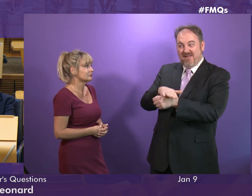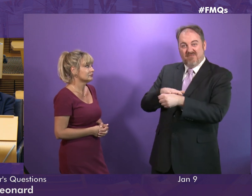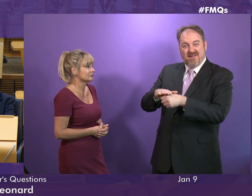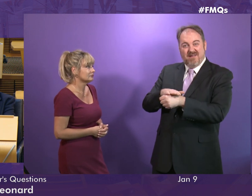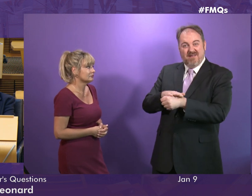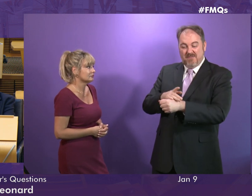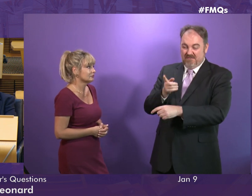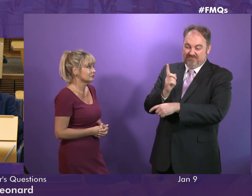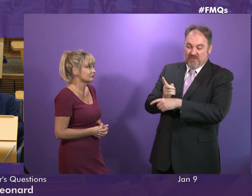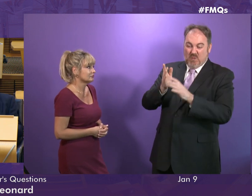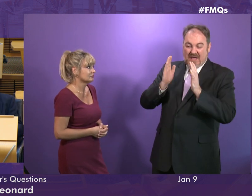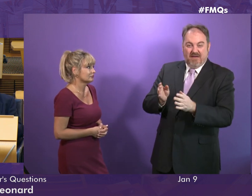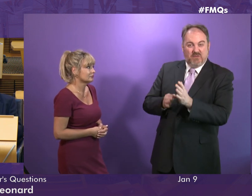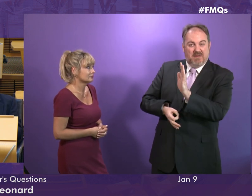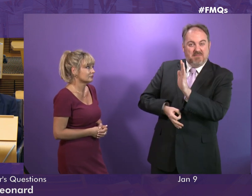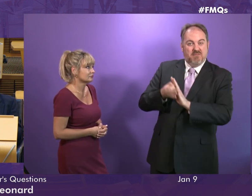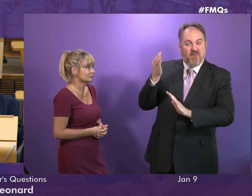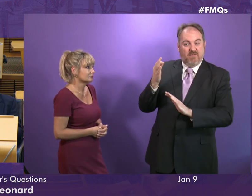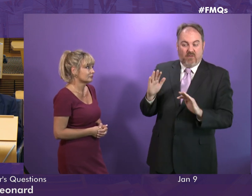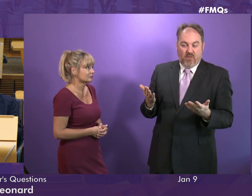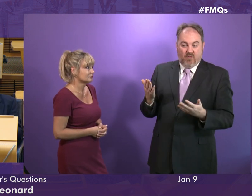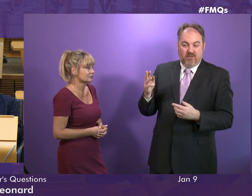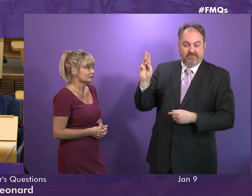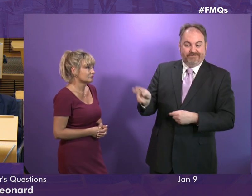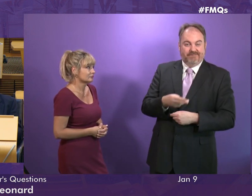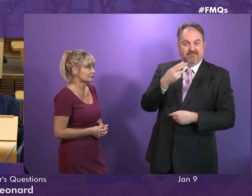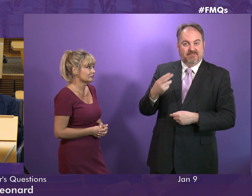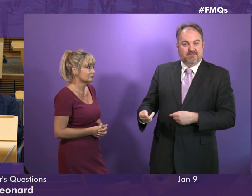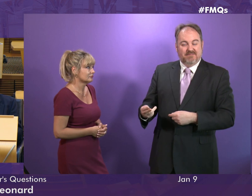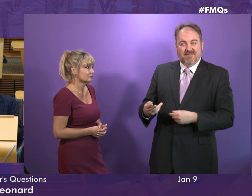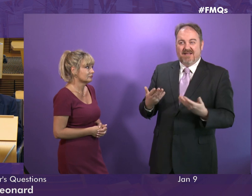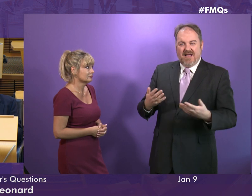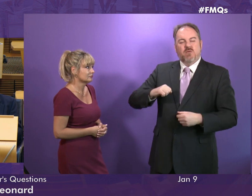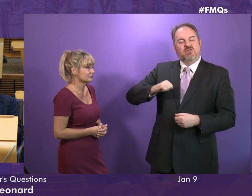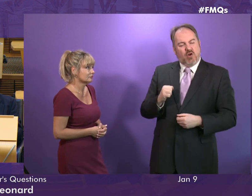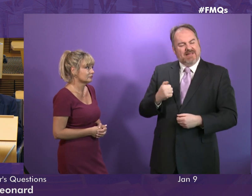with an improvement notice. Is it not time that Scotland had a Government that properly